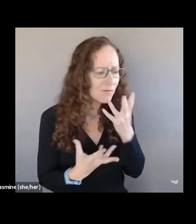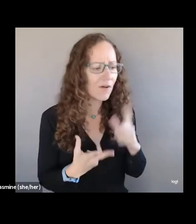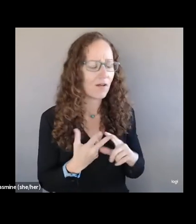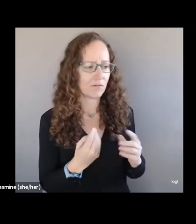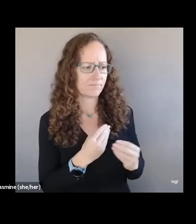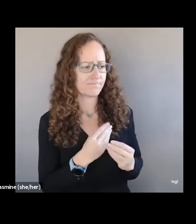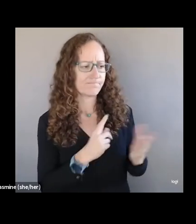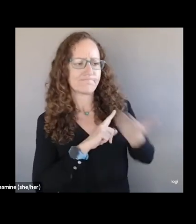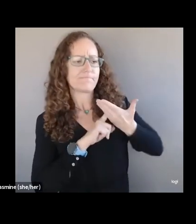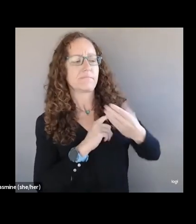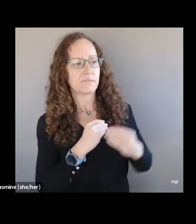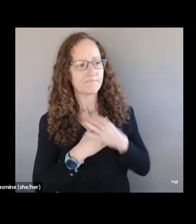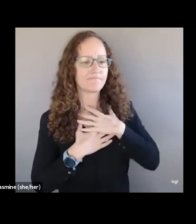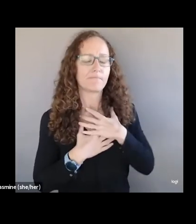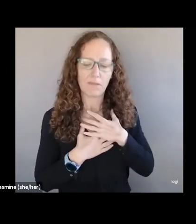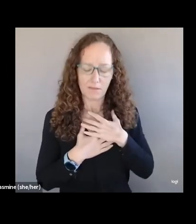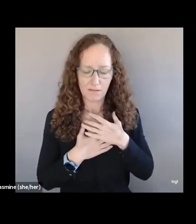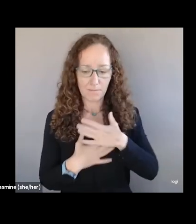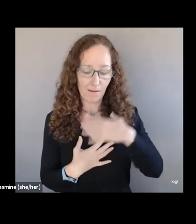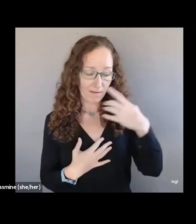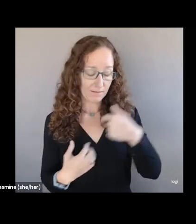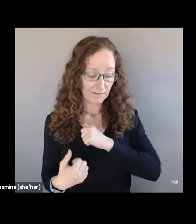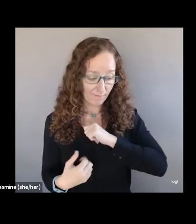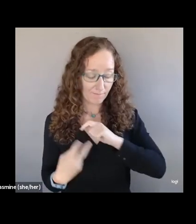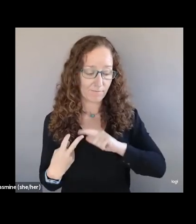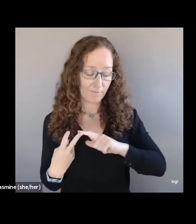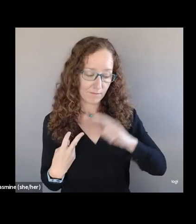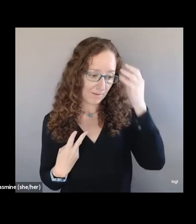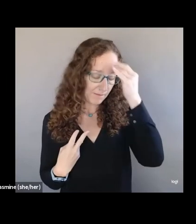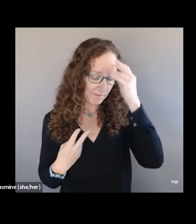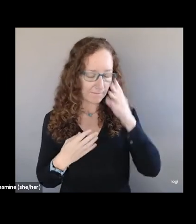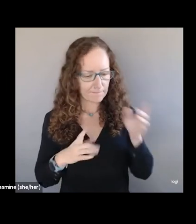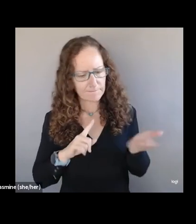and my thinking. Her latest book that we're here to think with